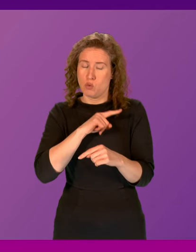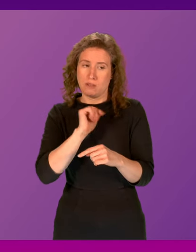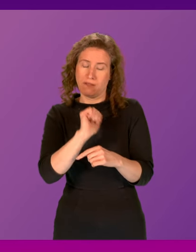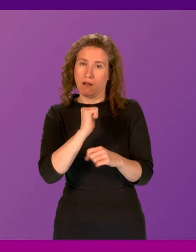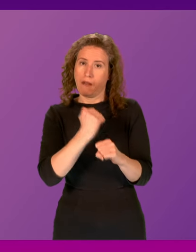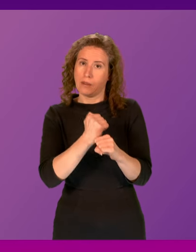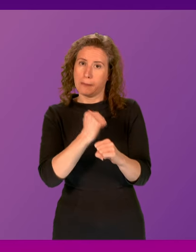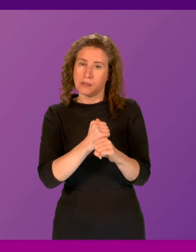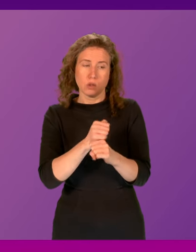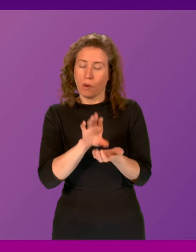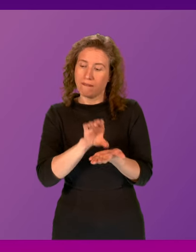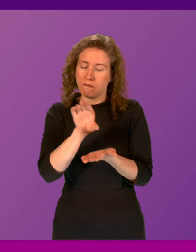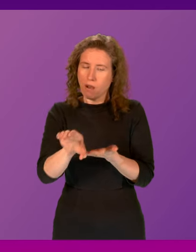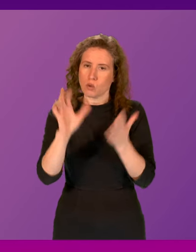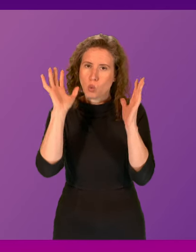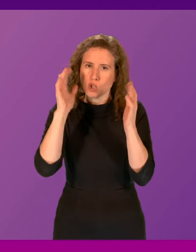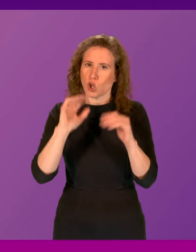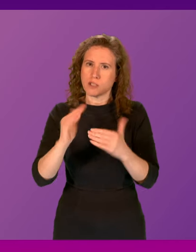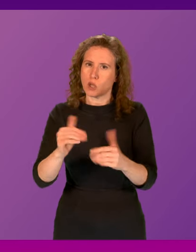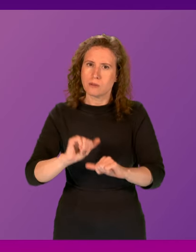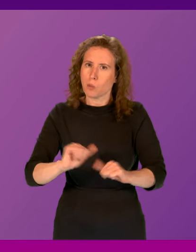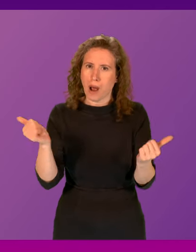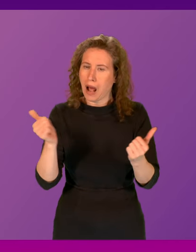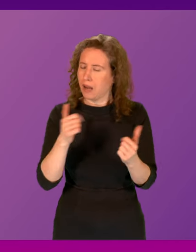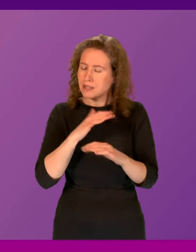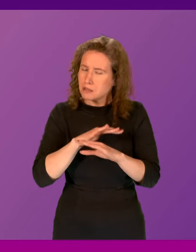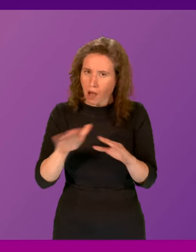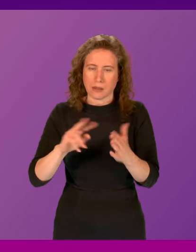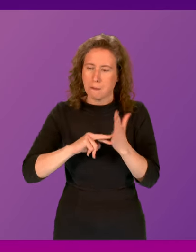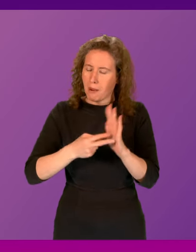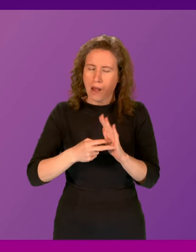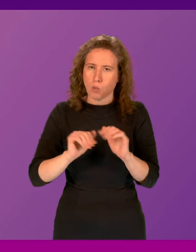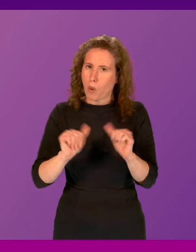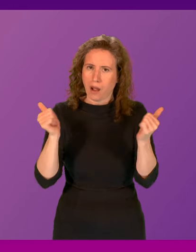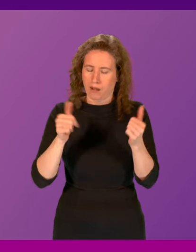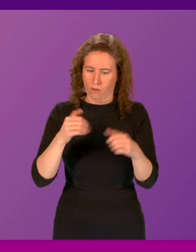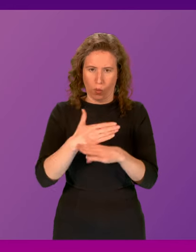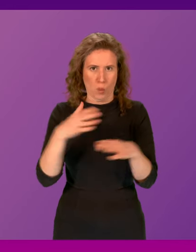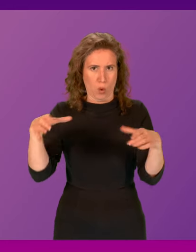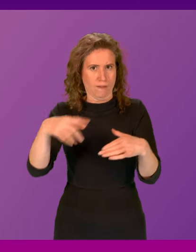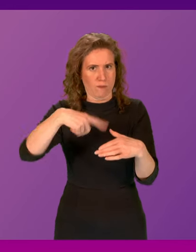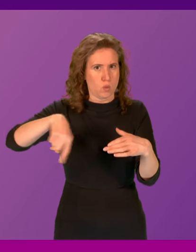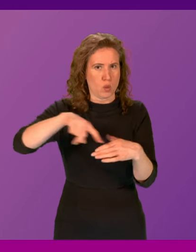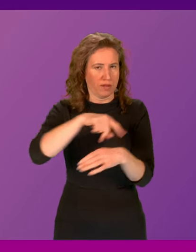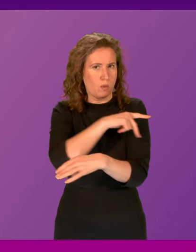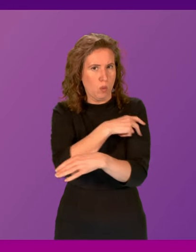which underfunds the service and fails to properly workforce plan. Precisely how does the Government